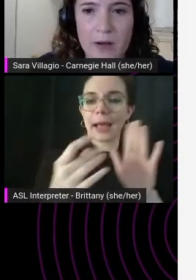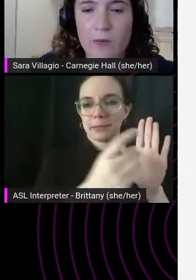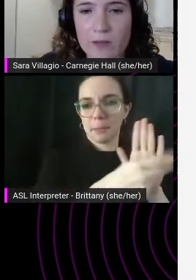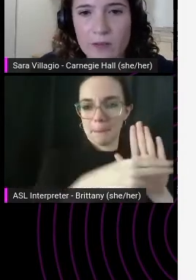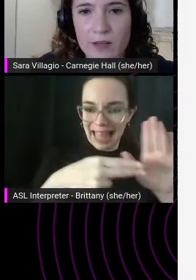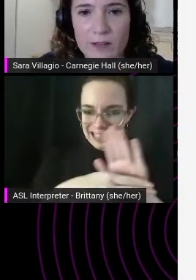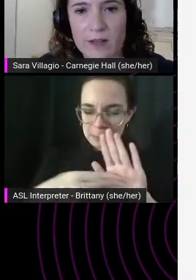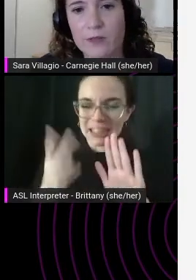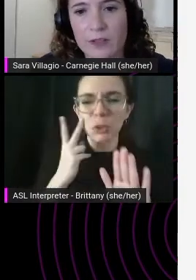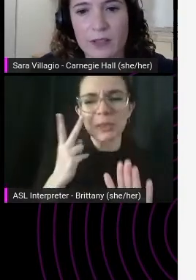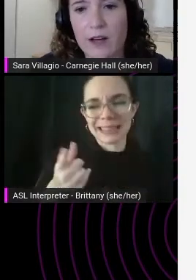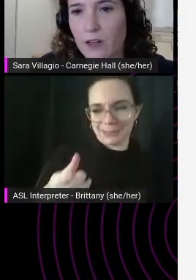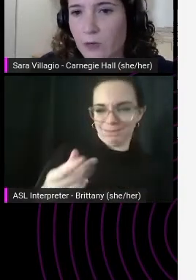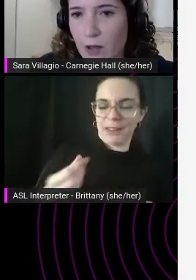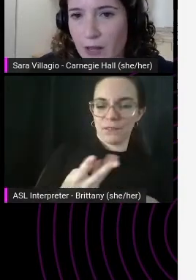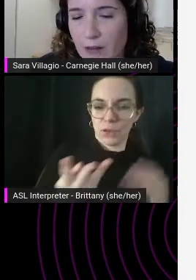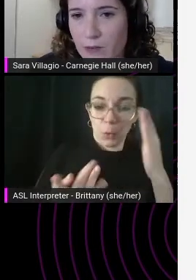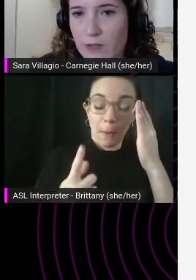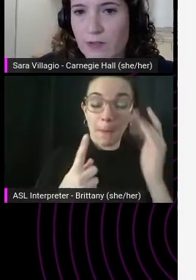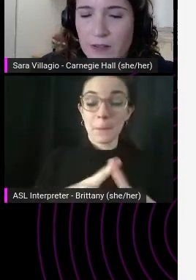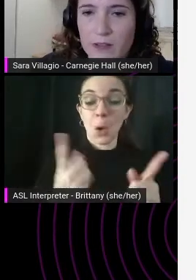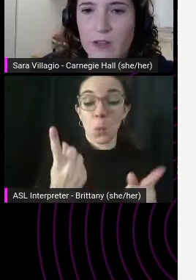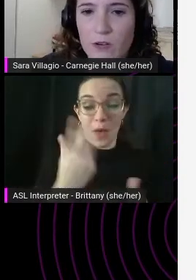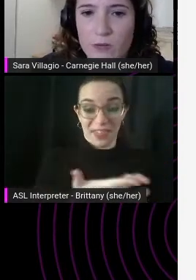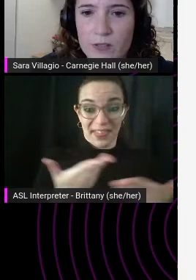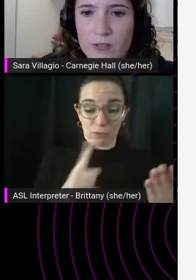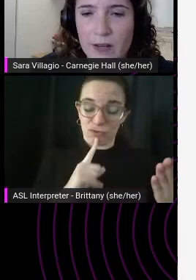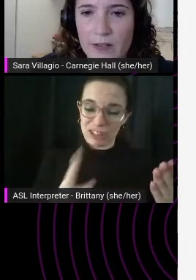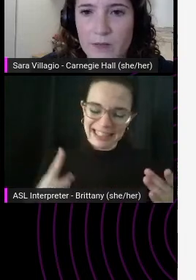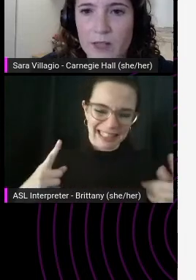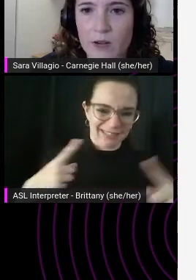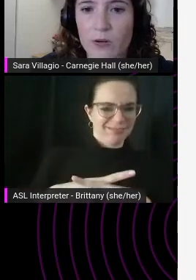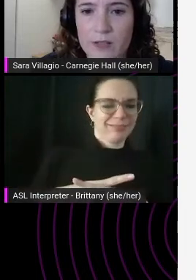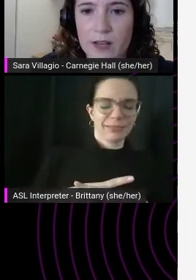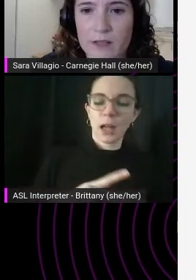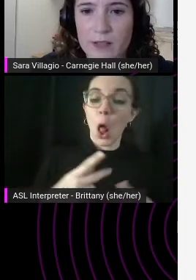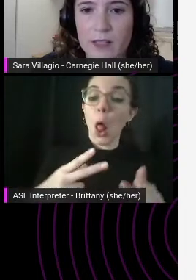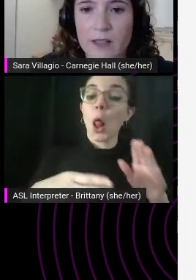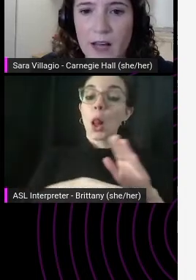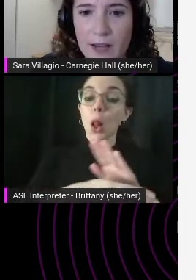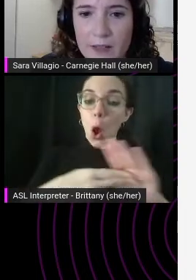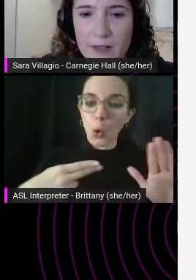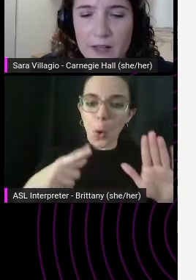But one of the things that really got in our way was the fact that the logo was designed to be horizontally aligned.